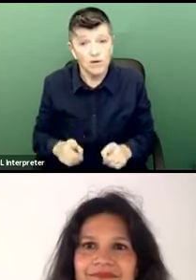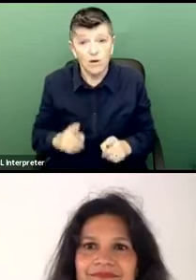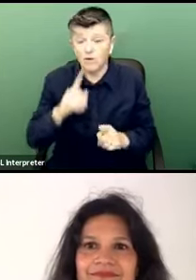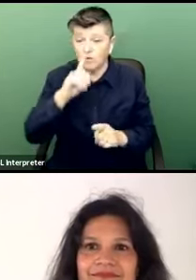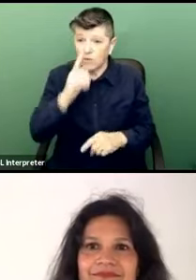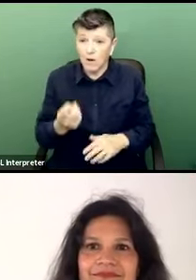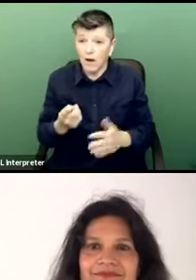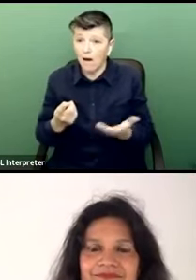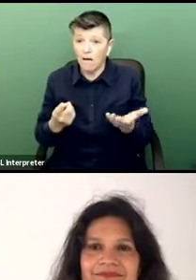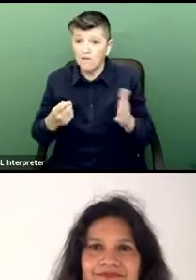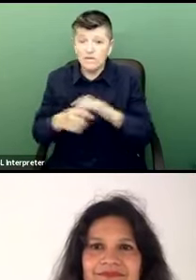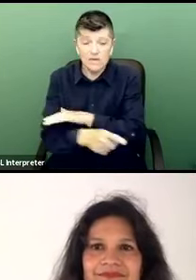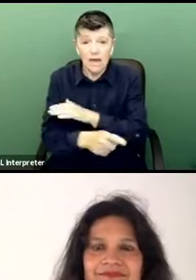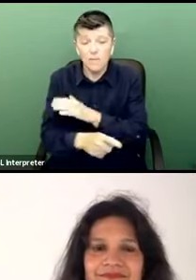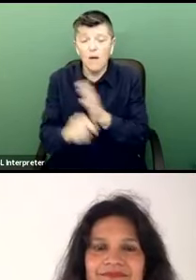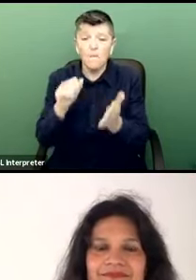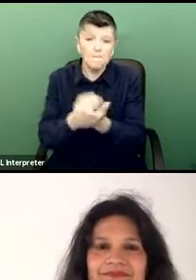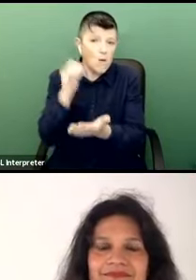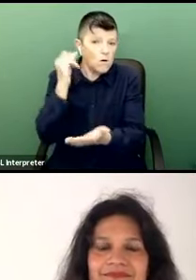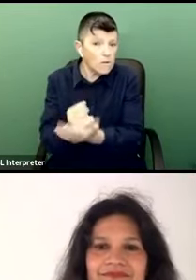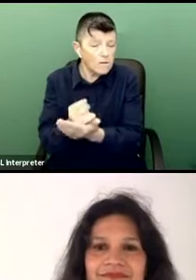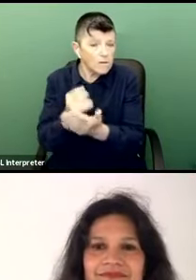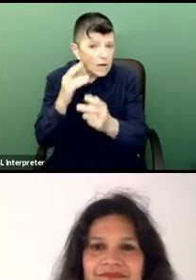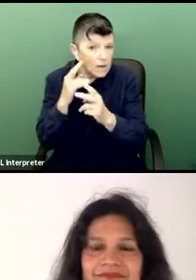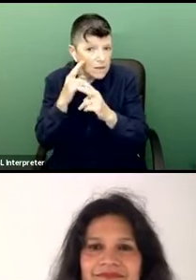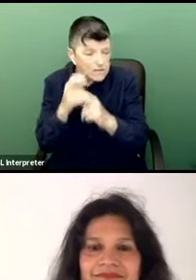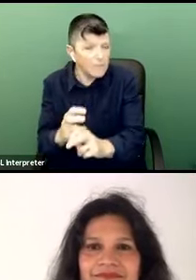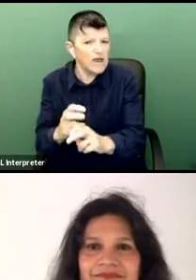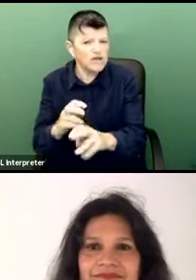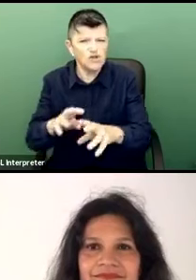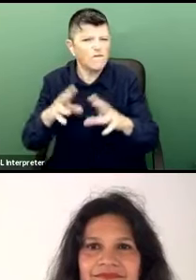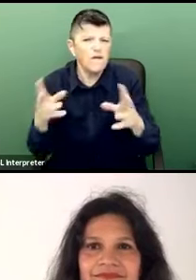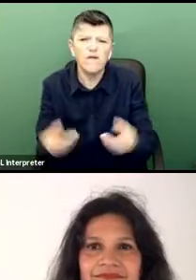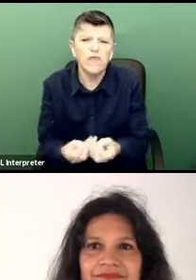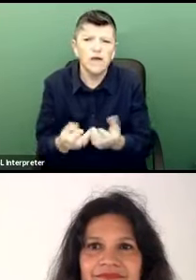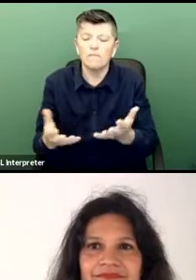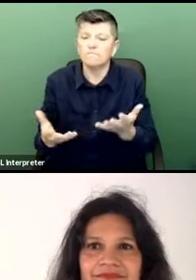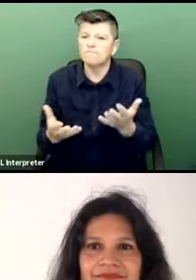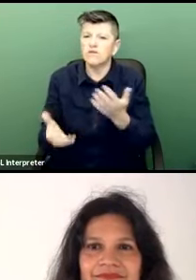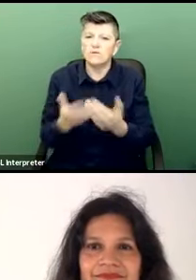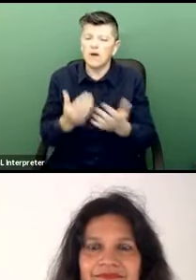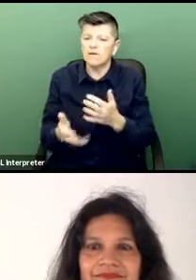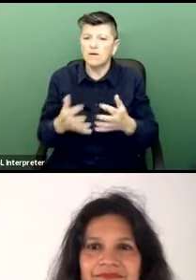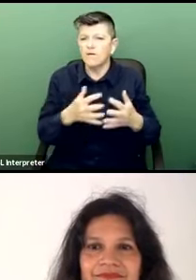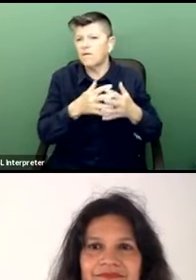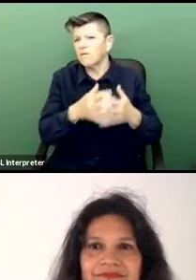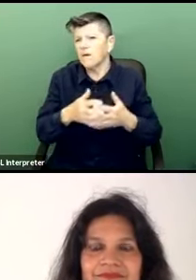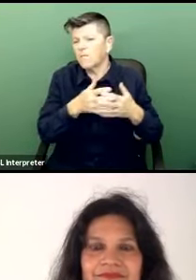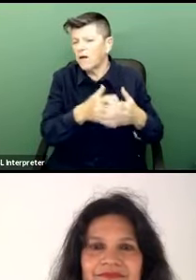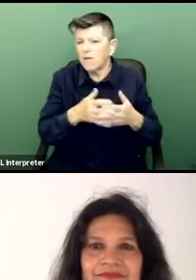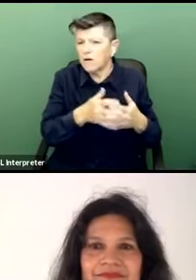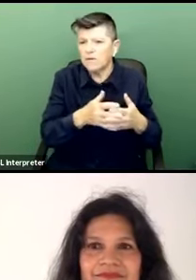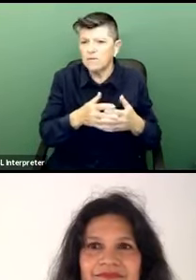I would love to be as hopeful as you Professor Sen but with the great shut